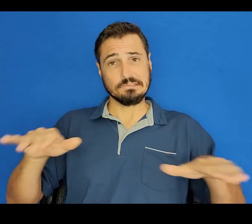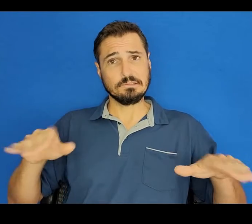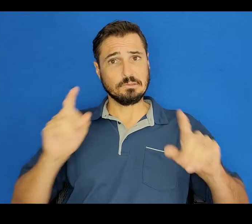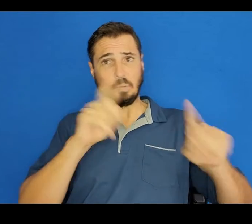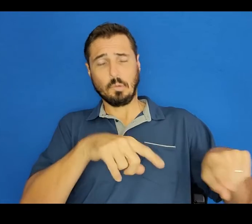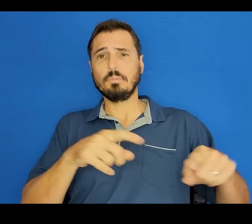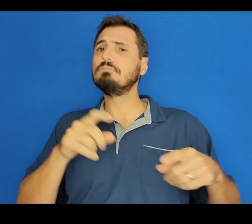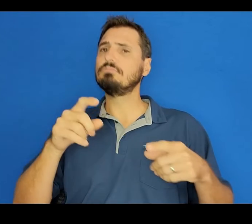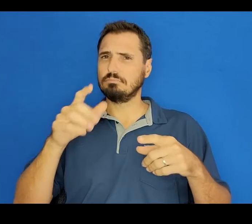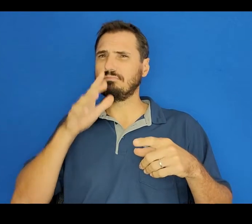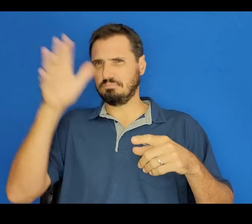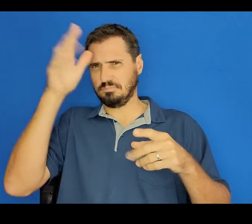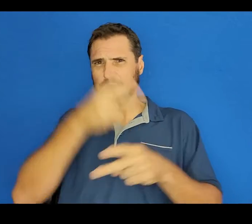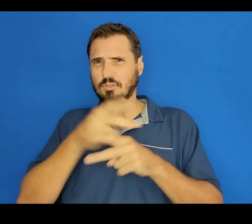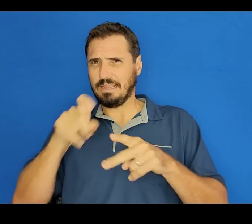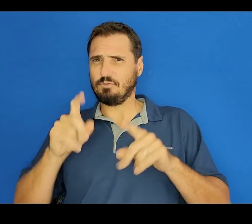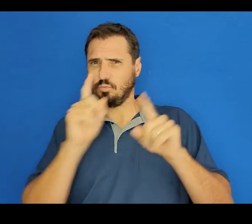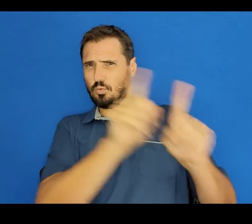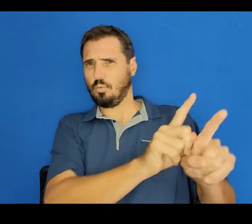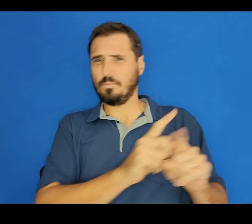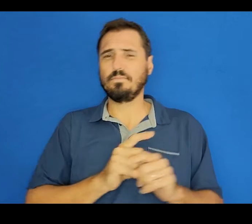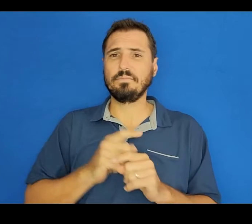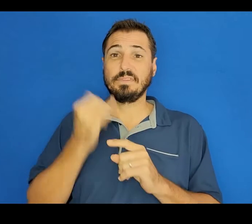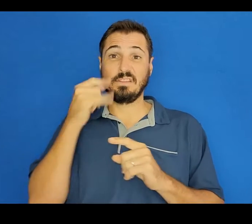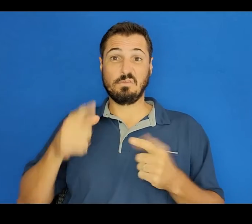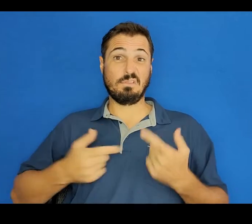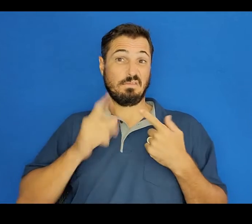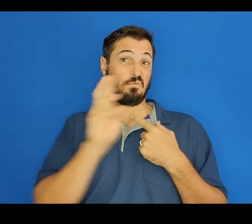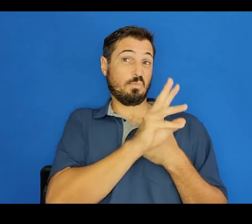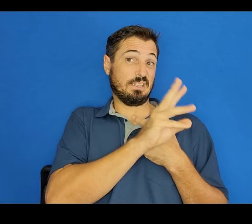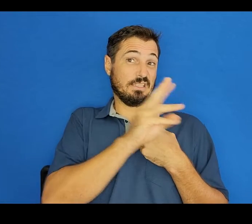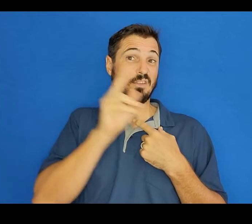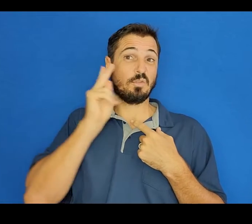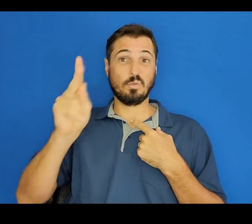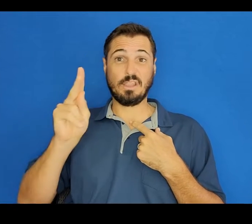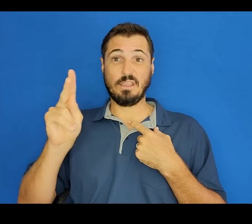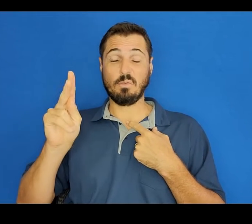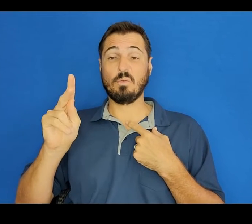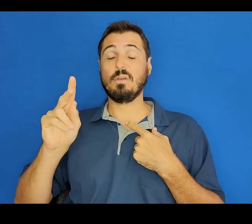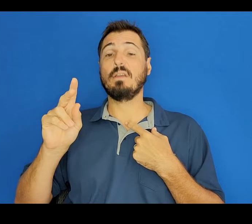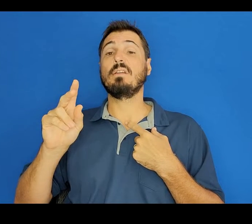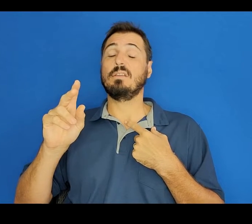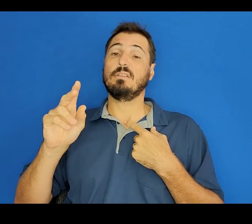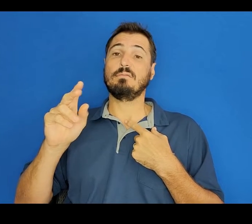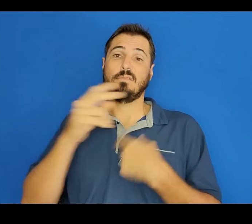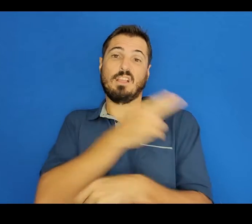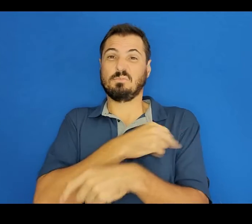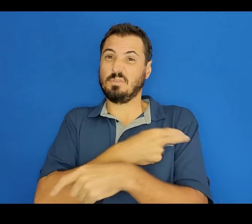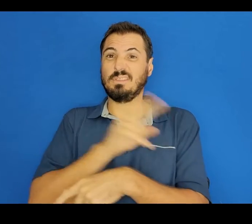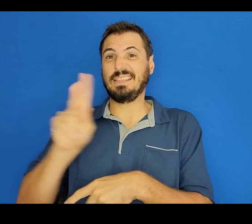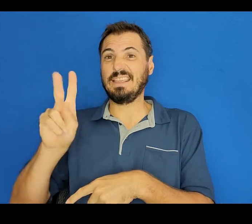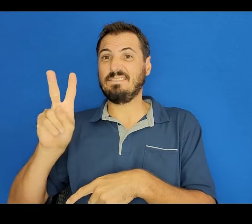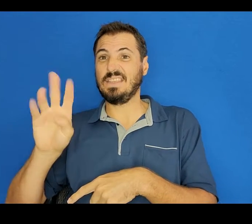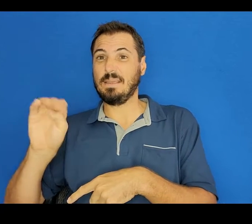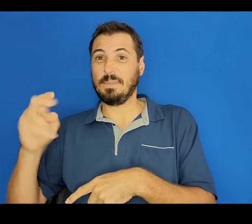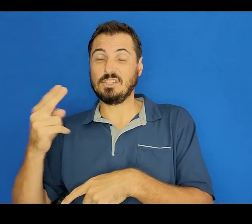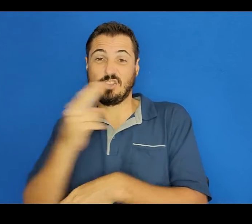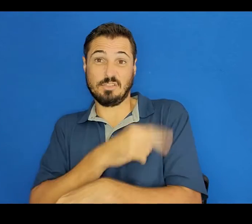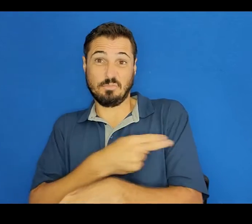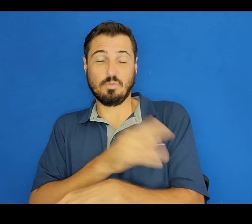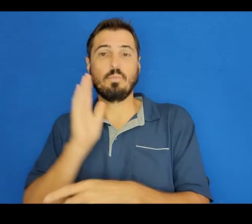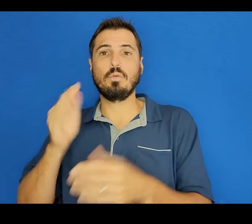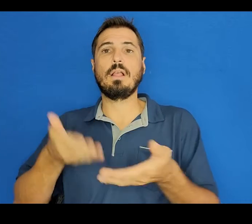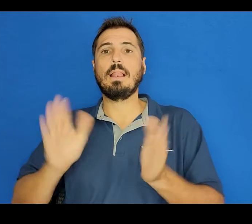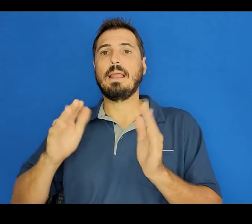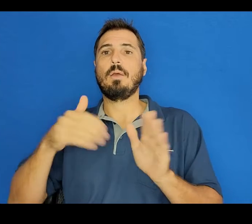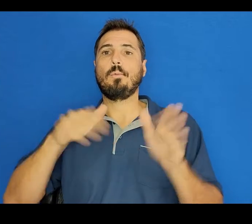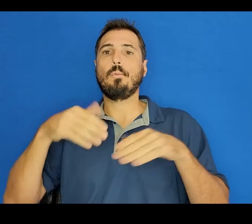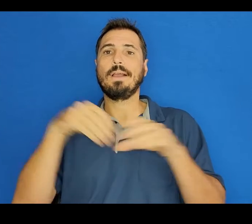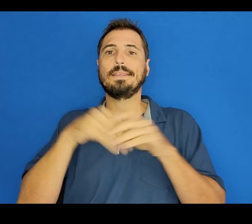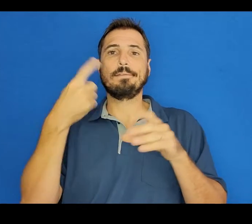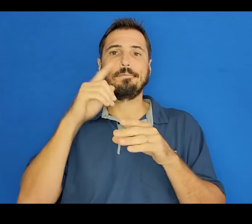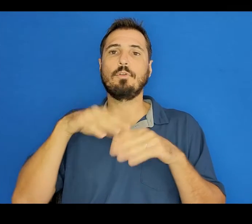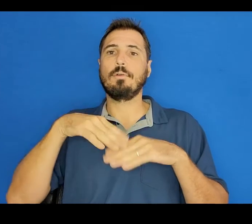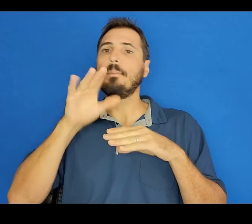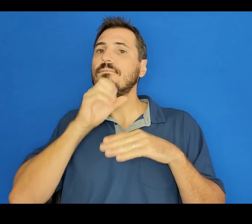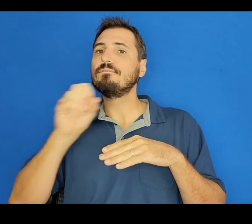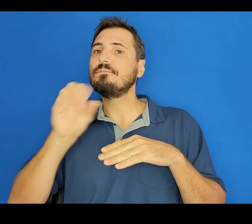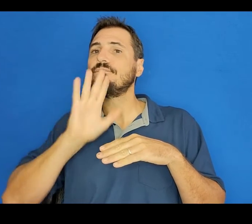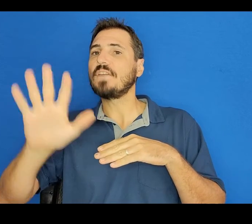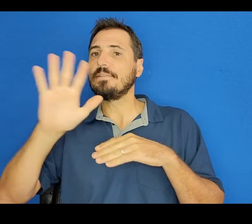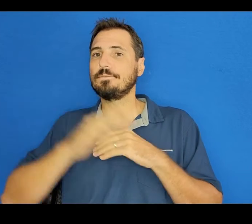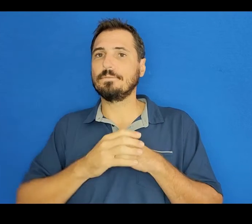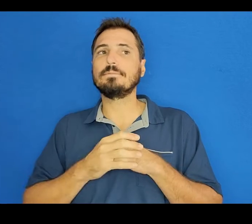If you live on the west side, Kaua‘i Veterans Memorial Hospital – KVMH - is offering walk-ins for ages 5 and up. They are open this Wednesday afternoon, November 10, and next Wednesday,